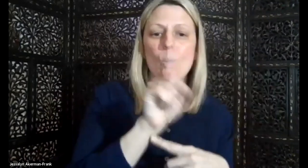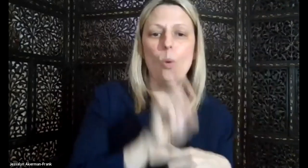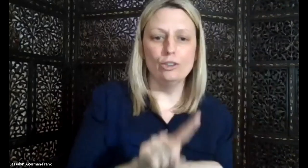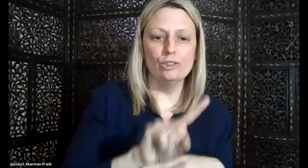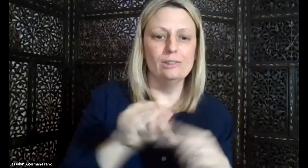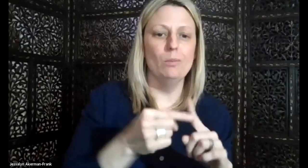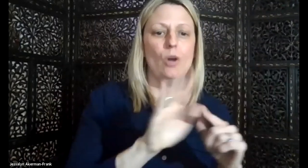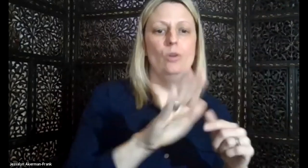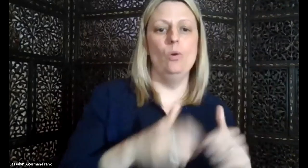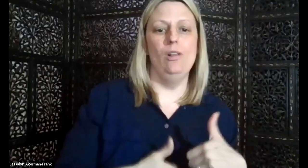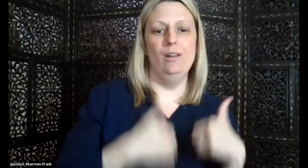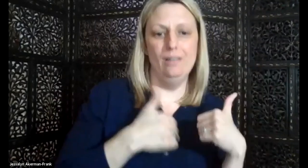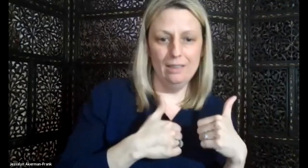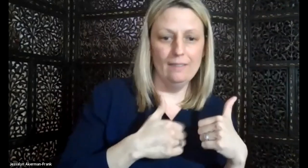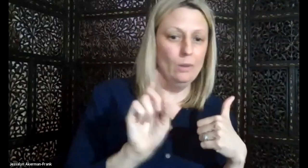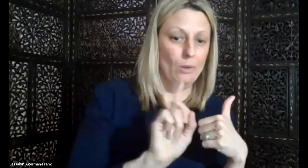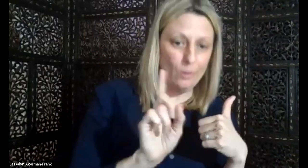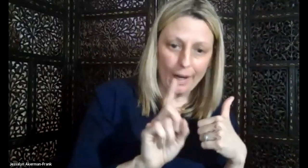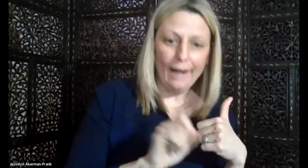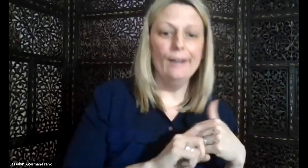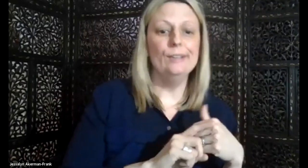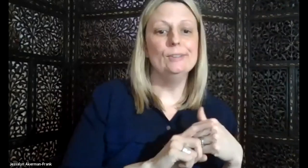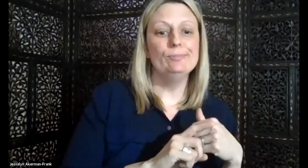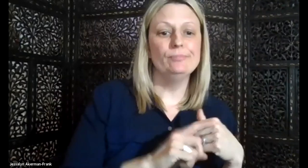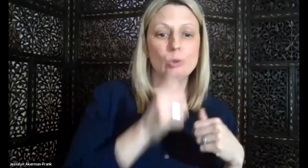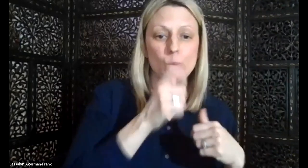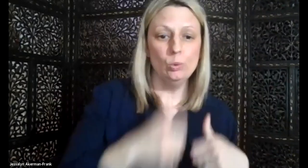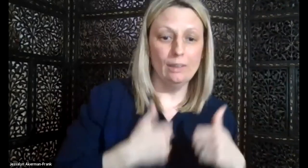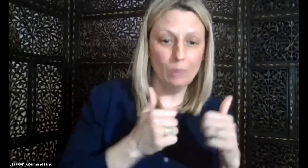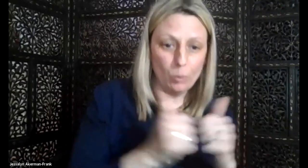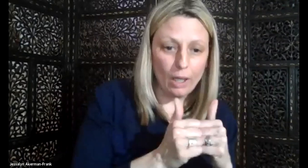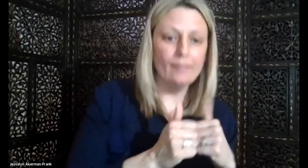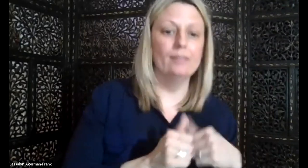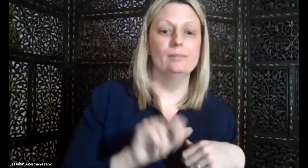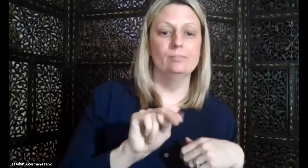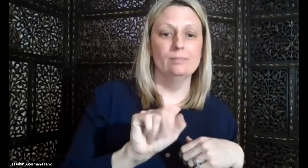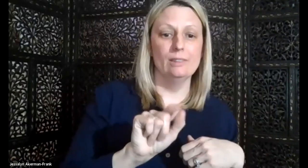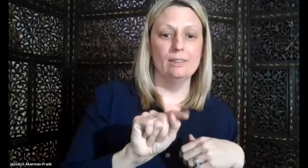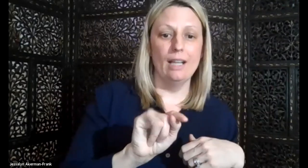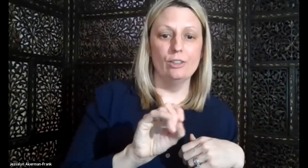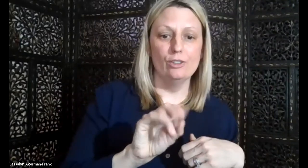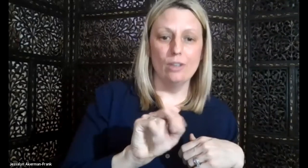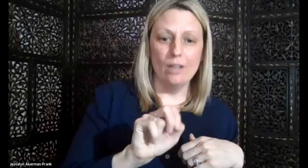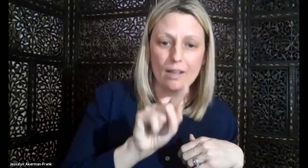census will not ask you that. The census will ask you only 10 questions and give you, provide you